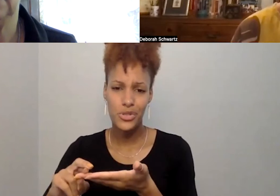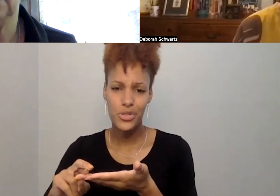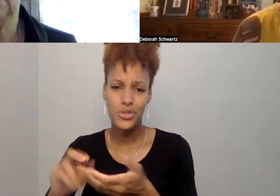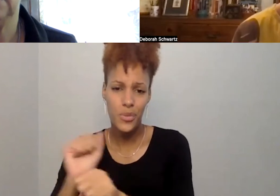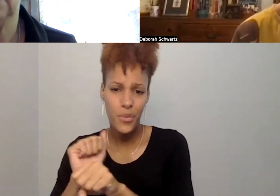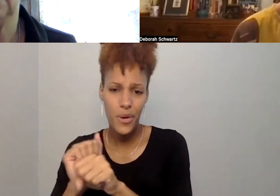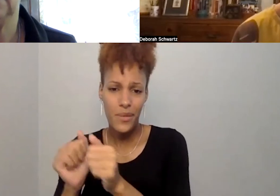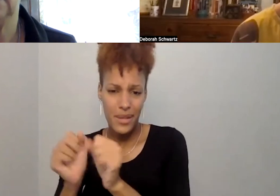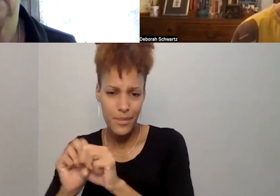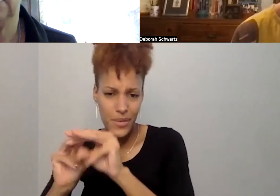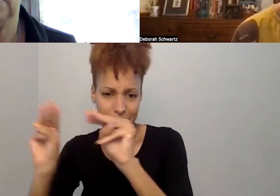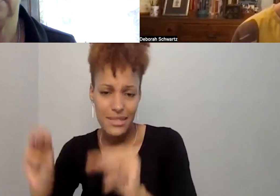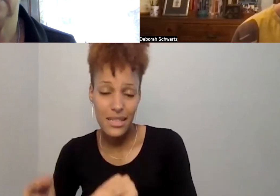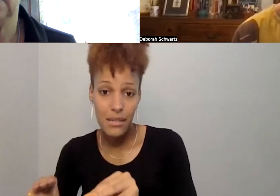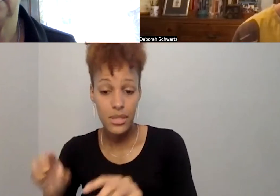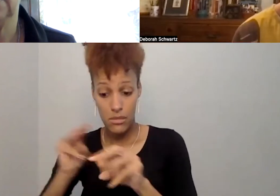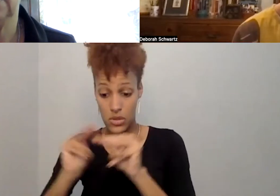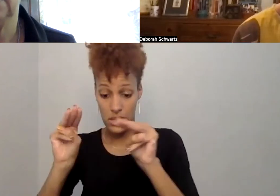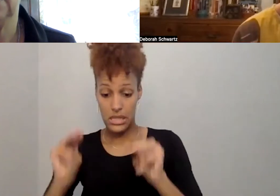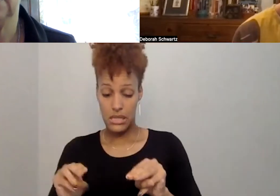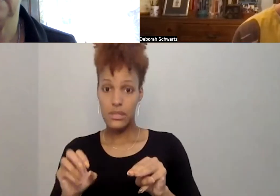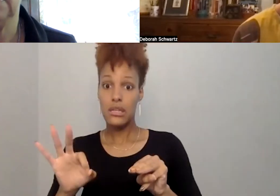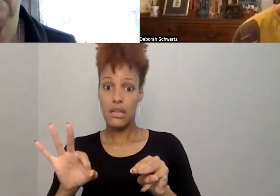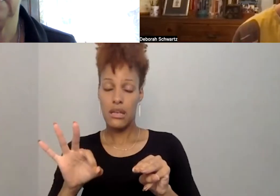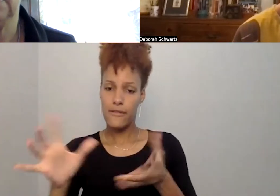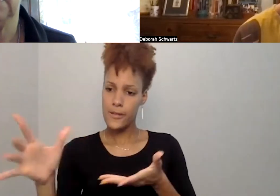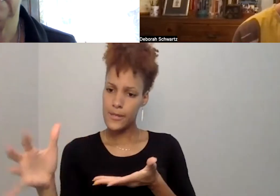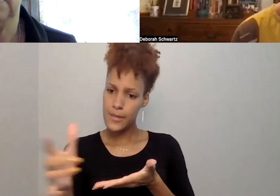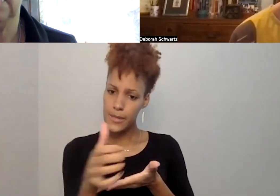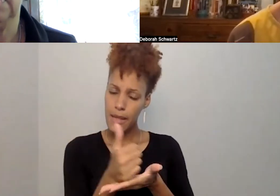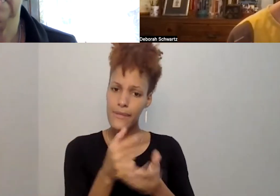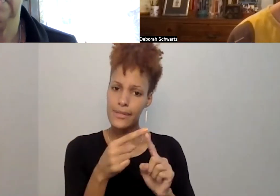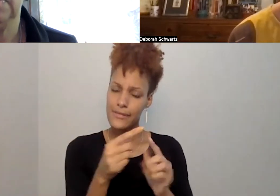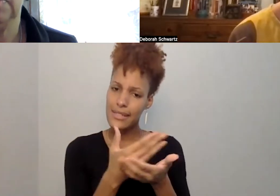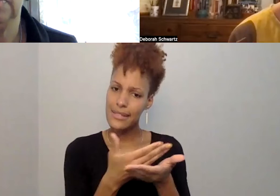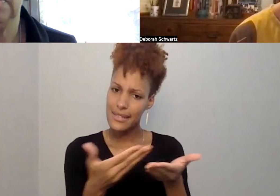know, if museums are gathering these artifacts, which contain within them so much knowledge,